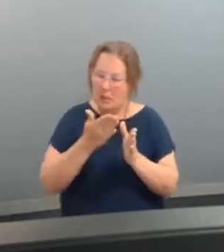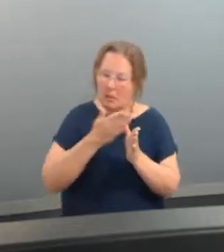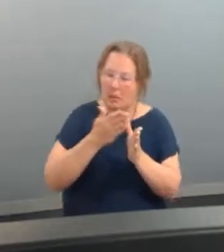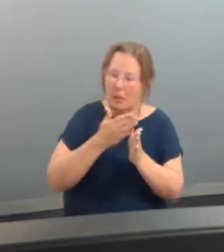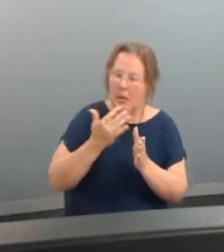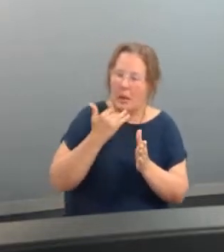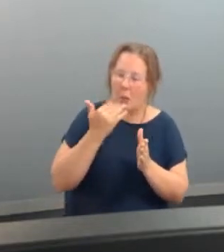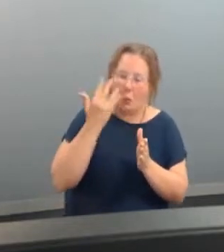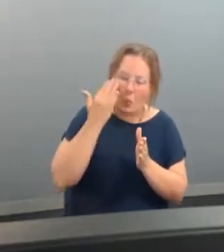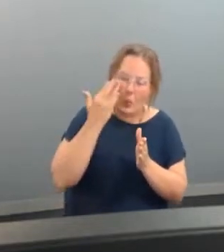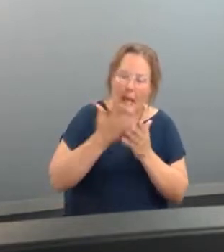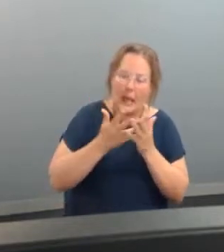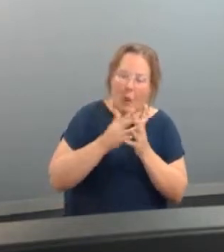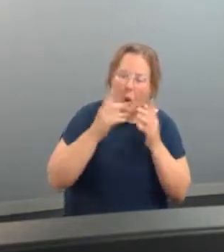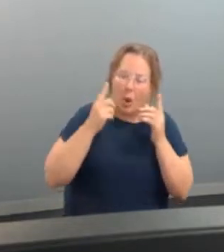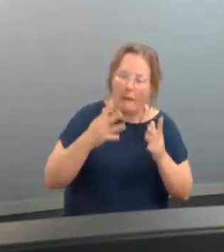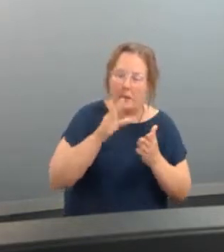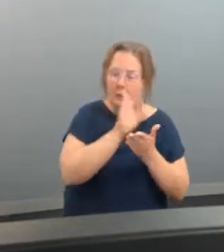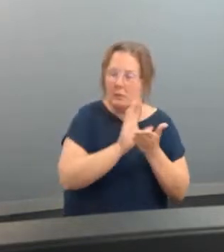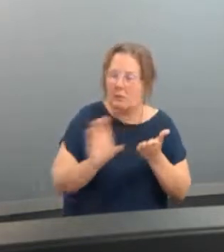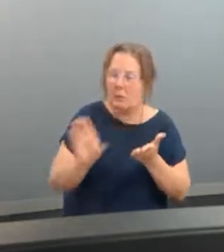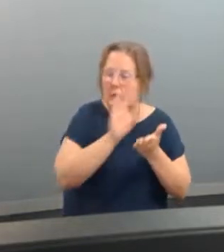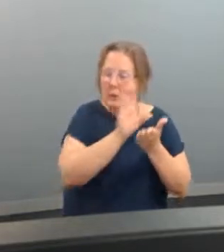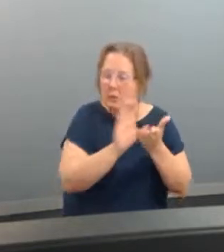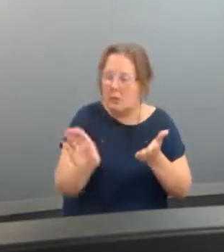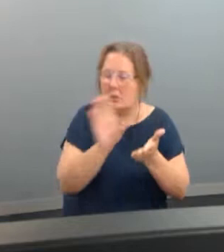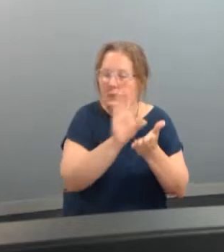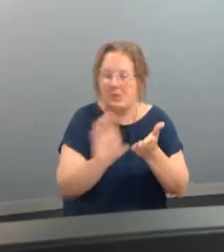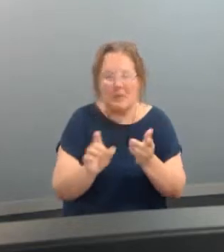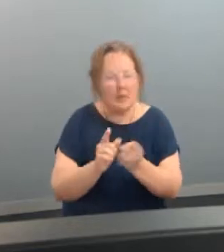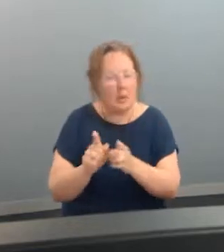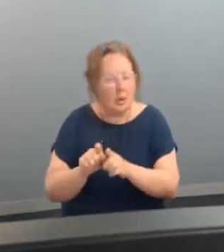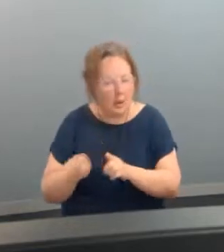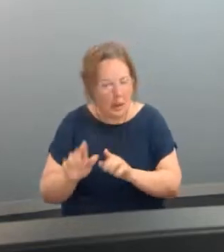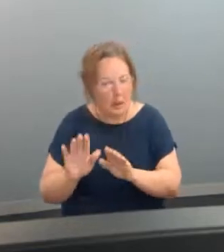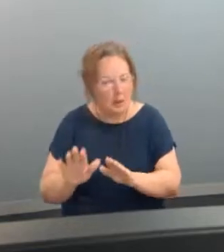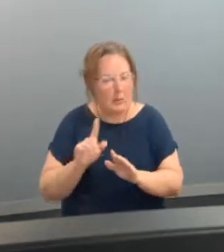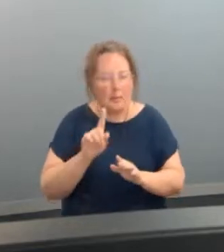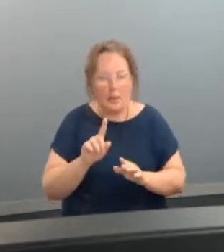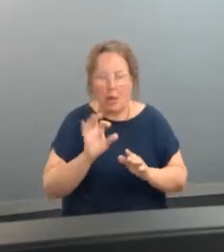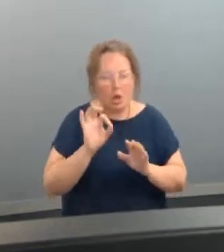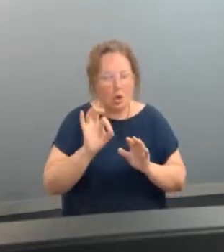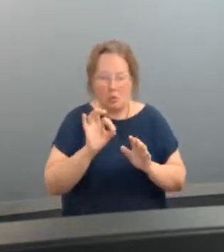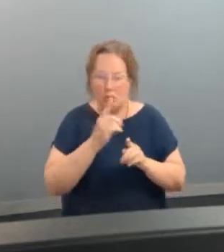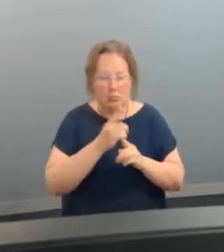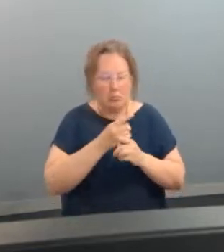budget and then the nuances of how often you'll get the funding and things like that. But there is not a lot of